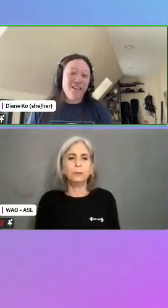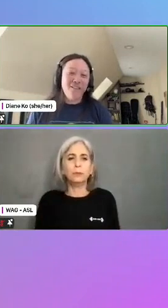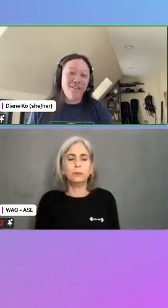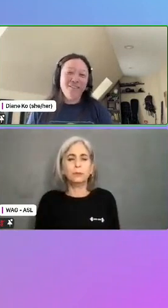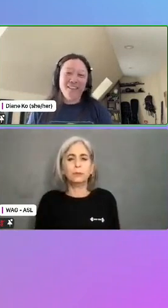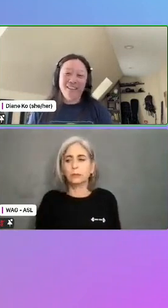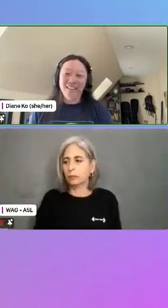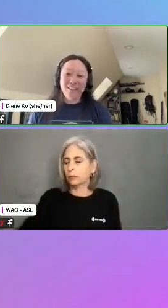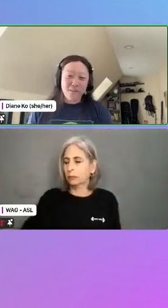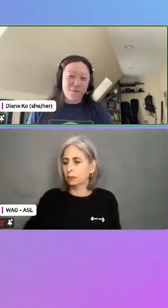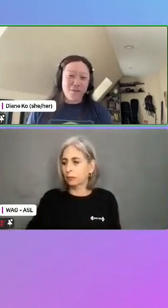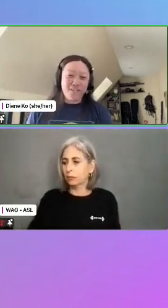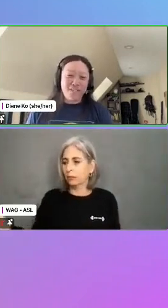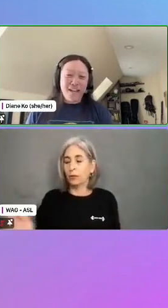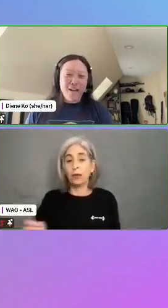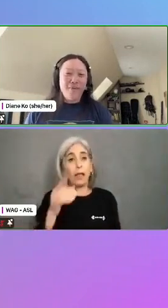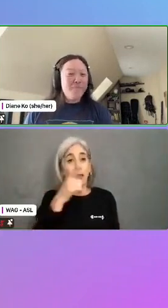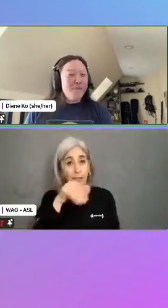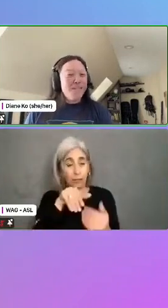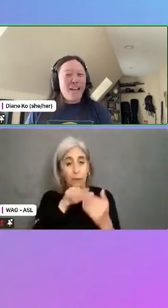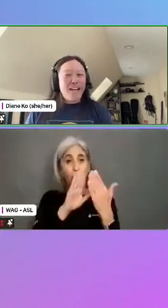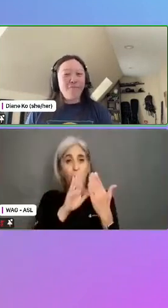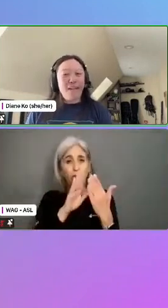Alright, let's component. go back to a